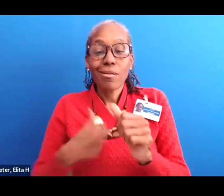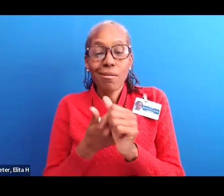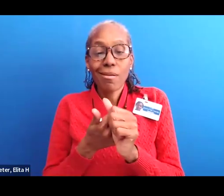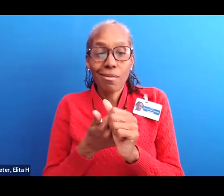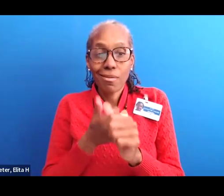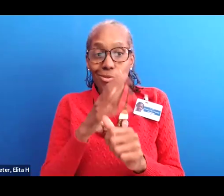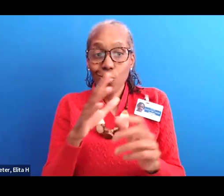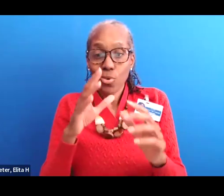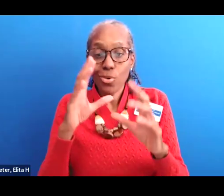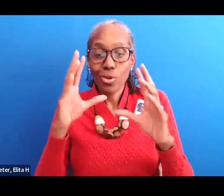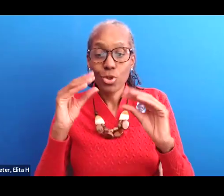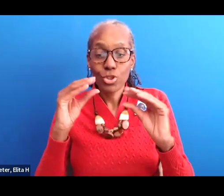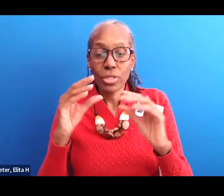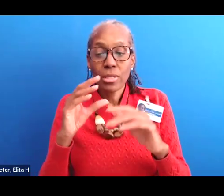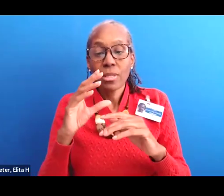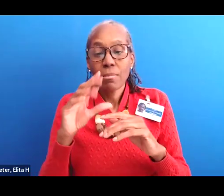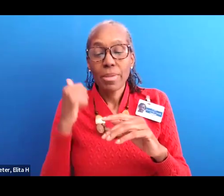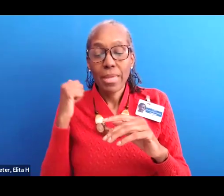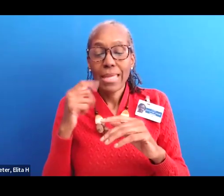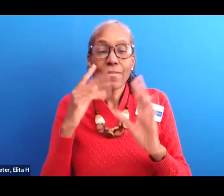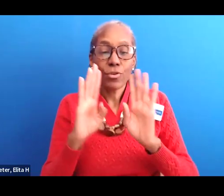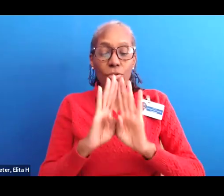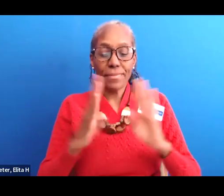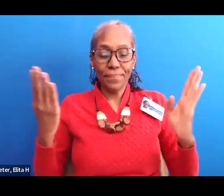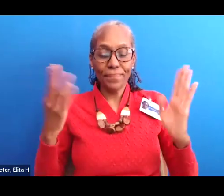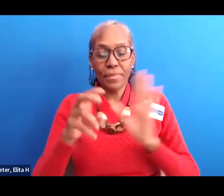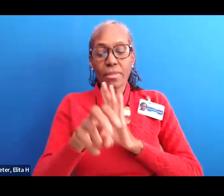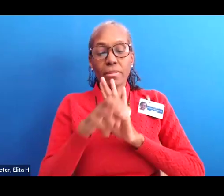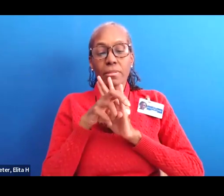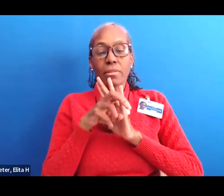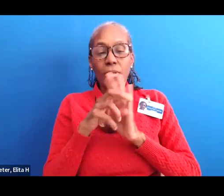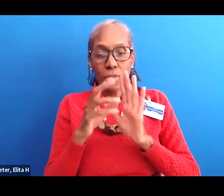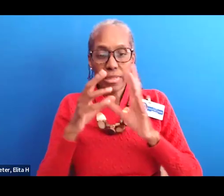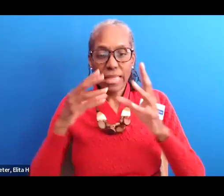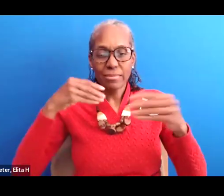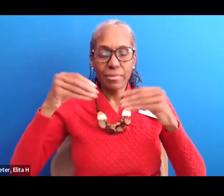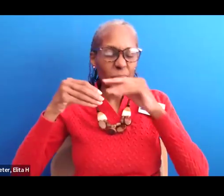If you're just on a regular slingback on your wheelchair, maybe that's irritating your back.